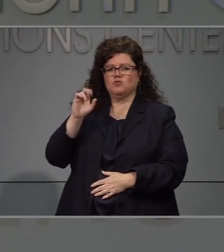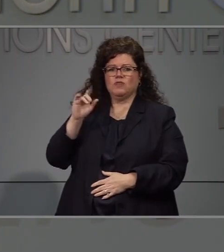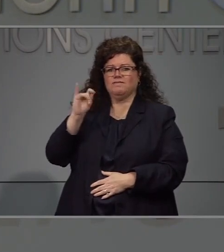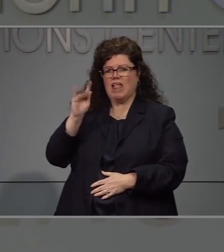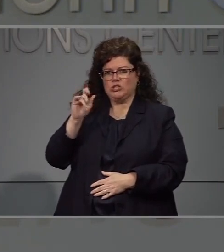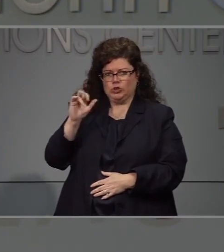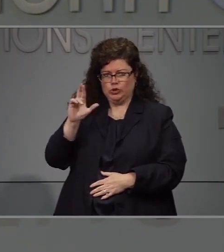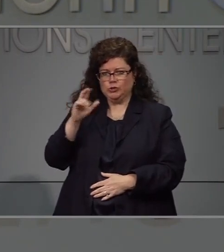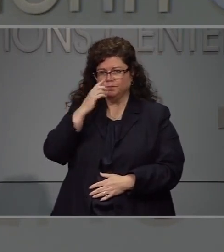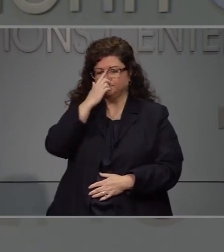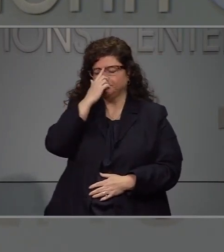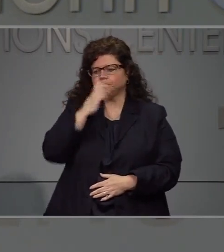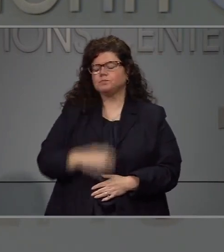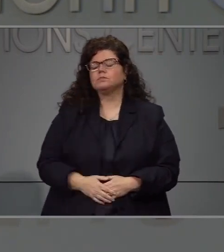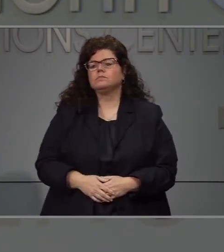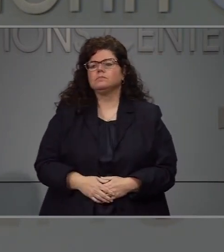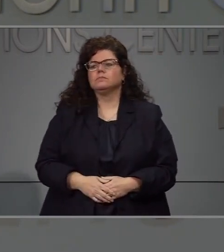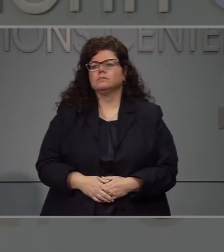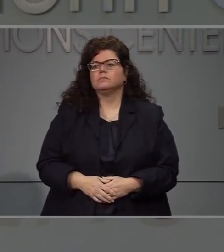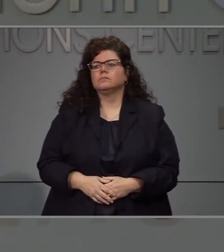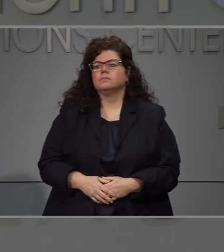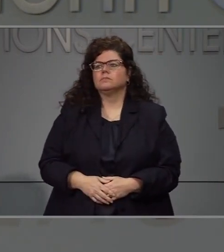US TO BE. NEXT QUESTION. A LITTLE BIT JOHNSON DAILY